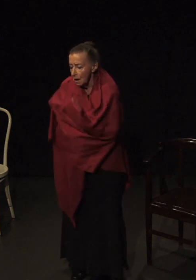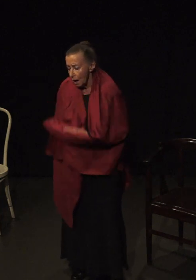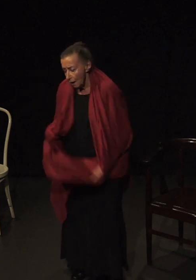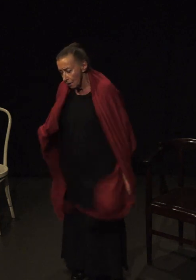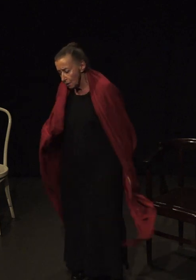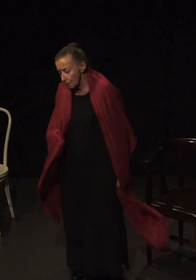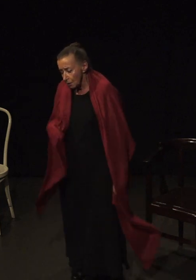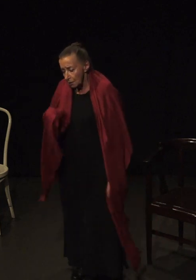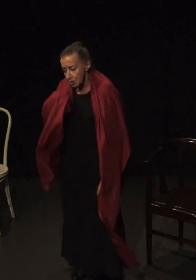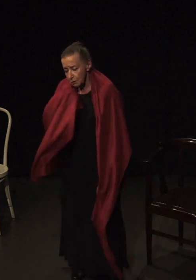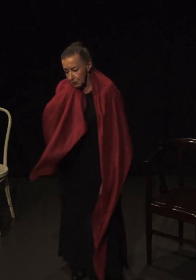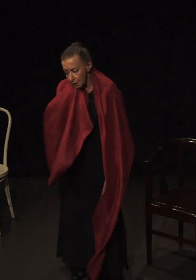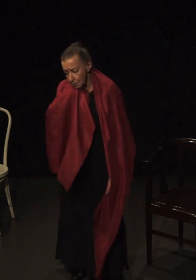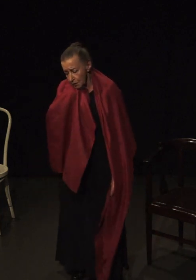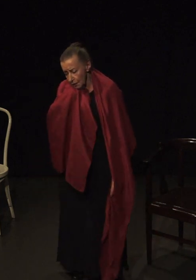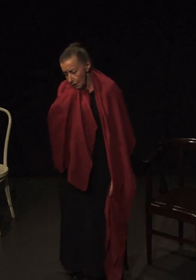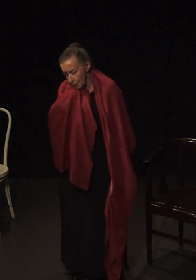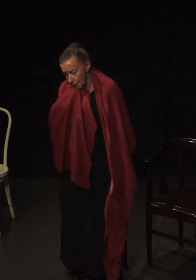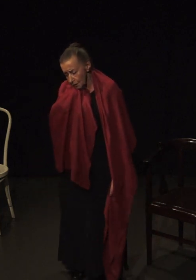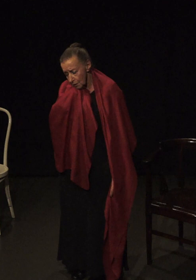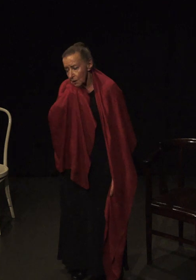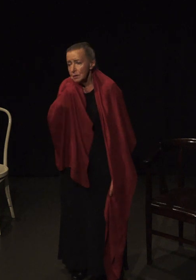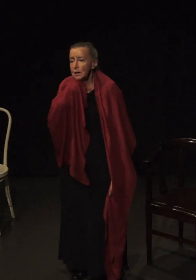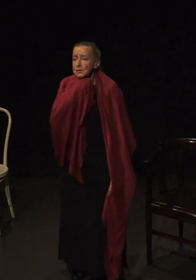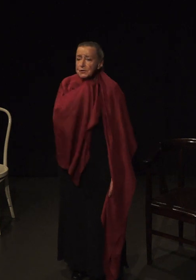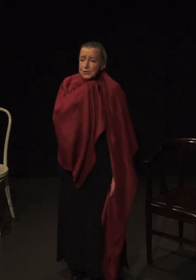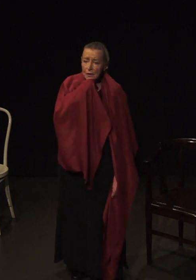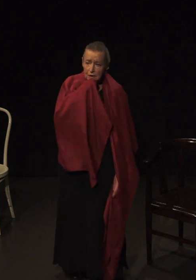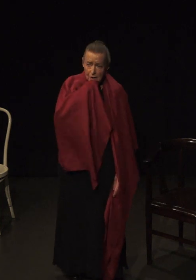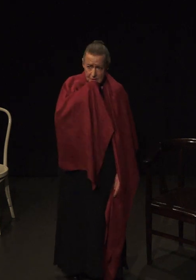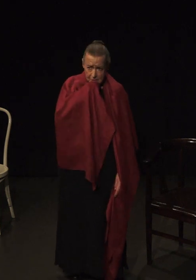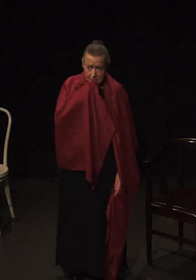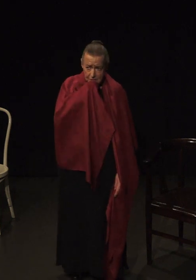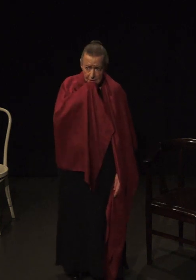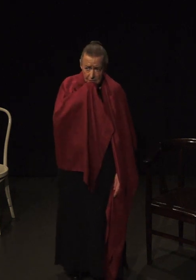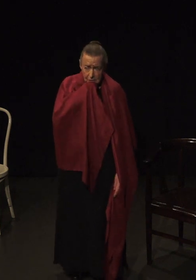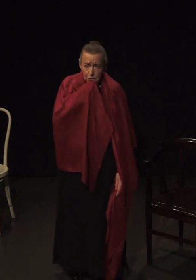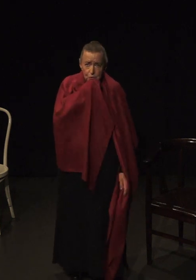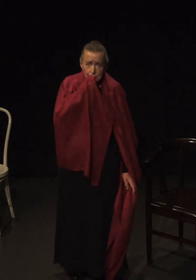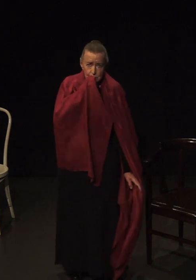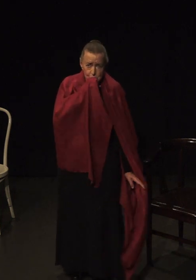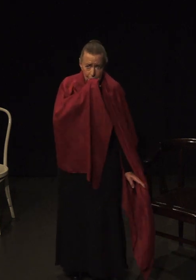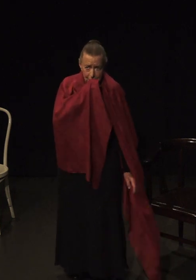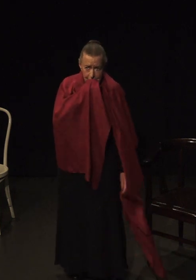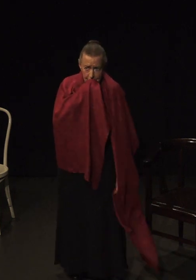"I've no desire to block your path to glory," said Telimena,